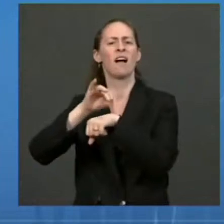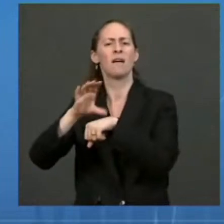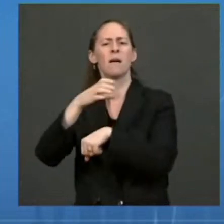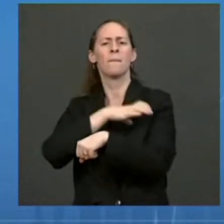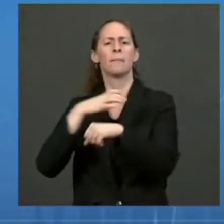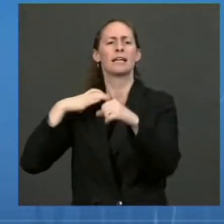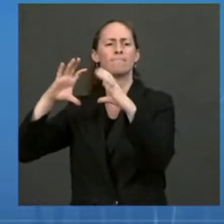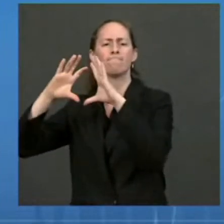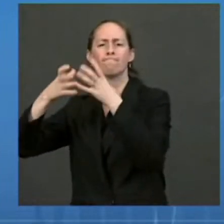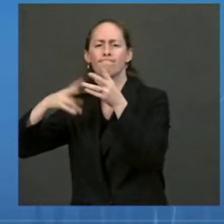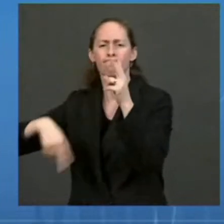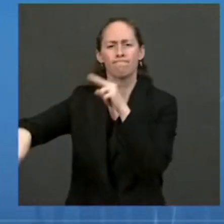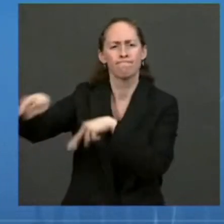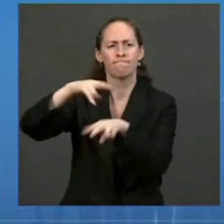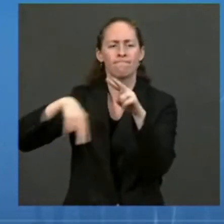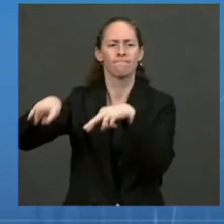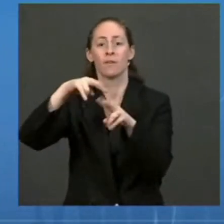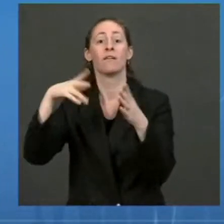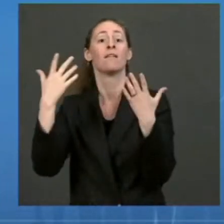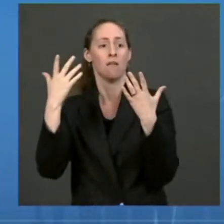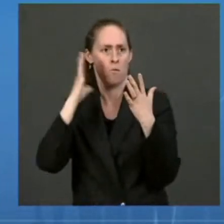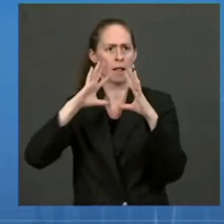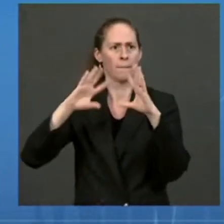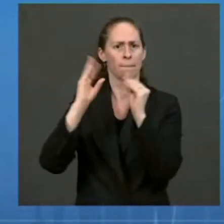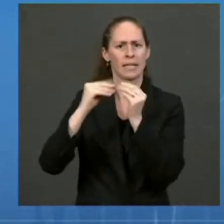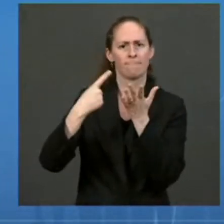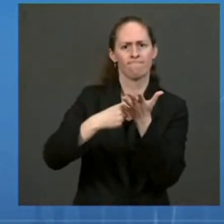VACCINE AND RELATED BIOLOGICAL